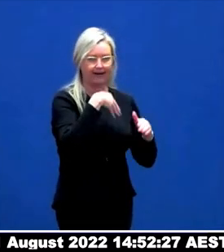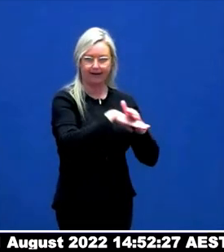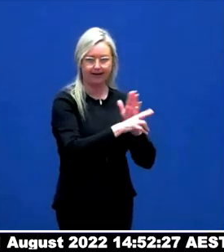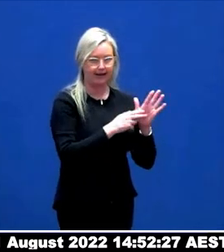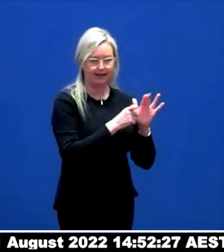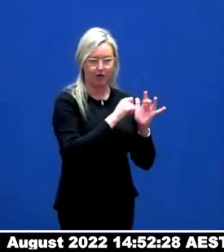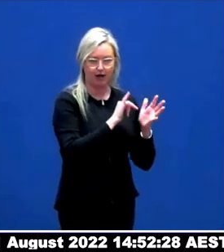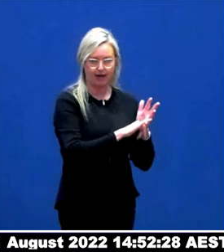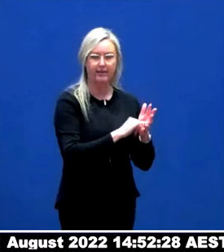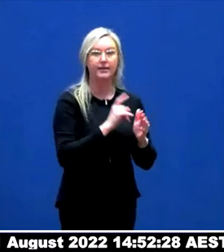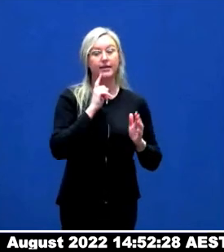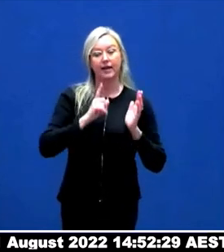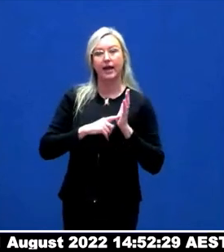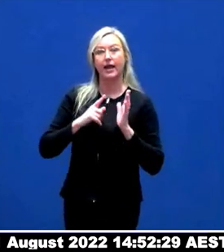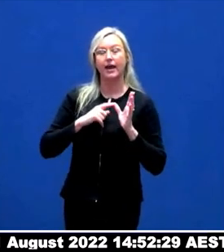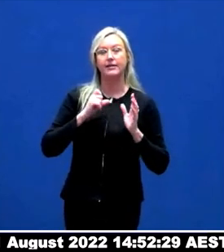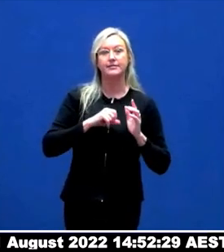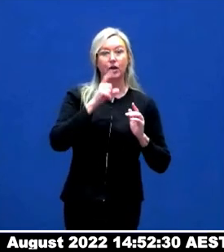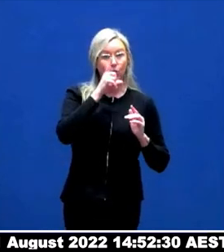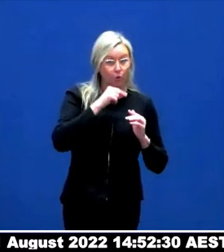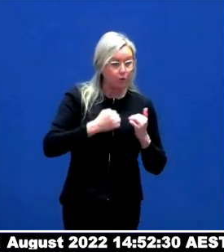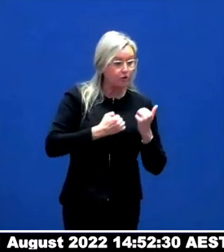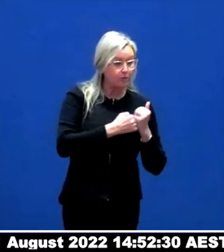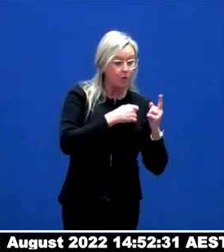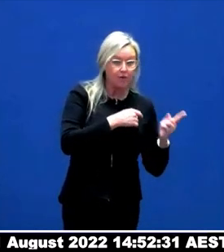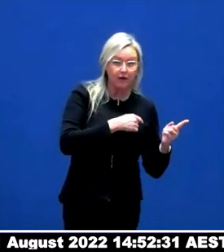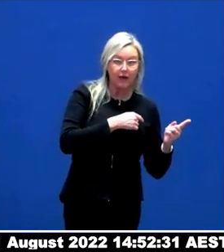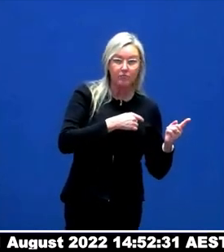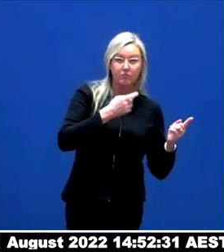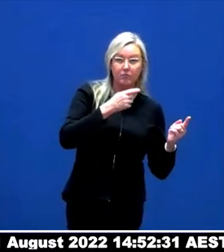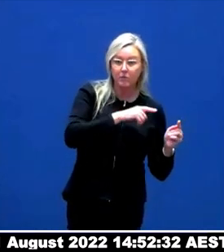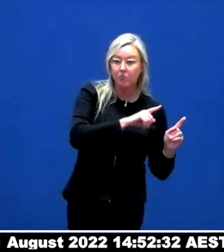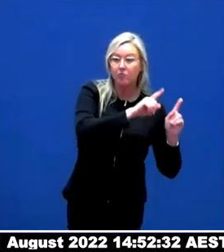prospective participant in gathering evidence to seek review of that decision to